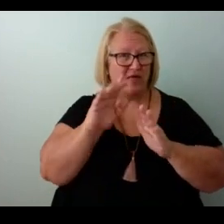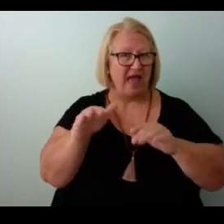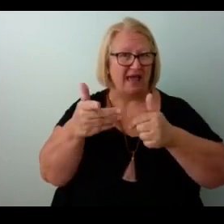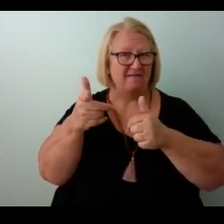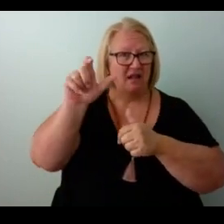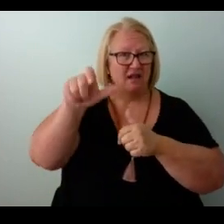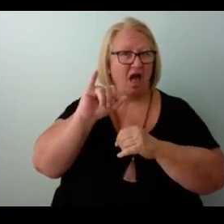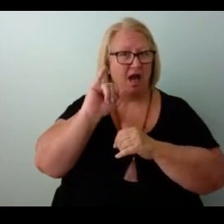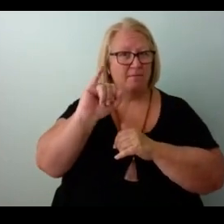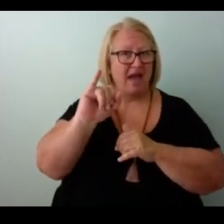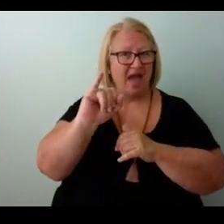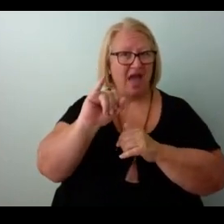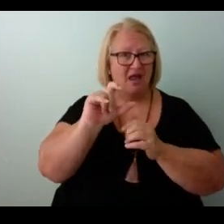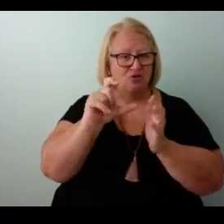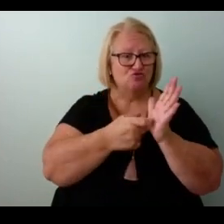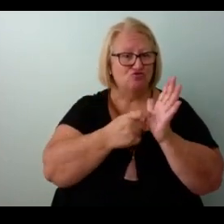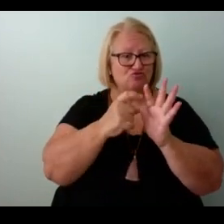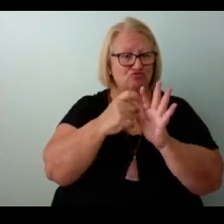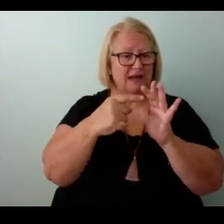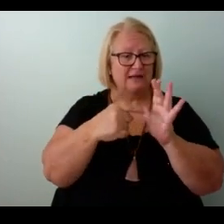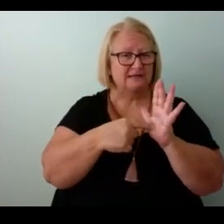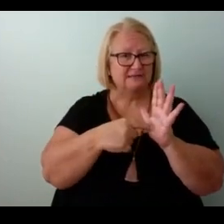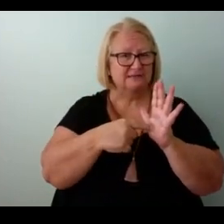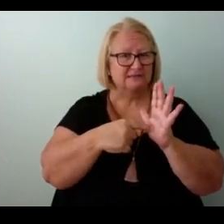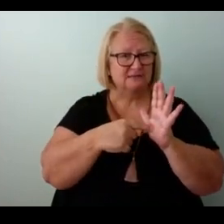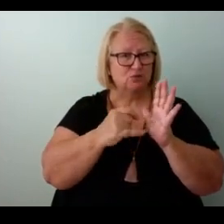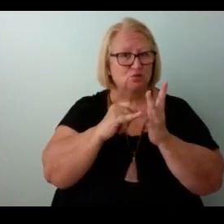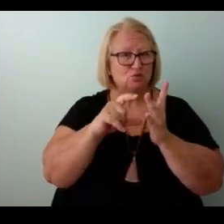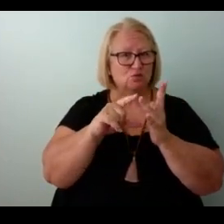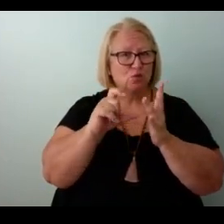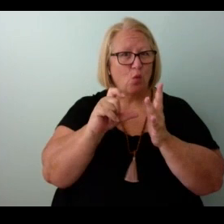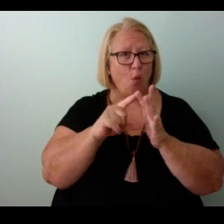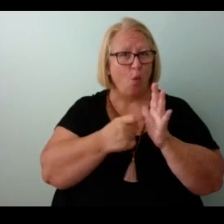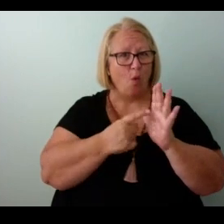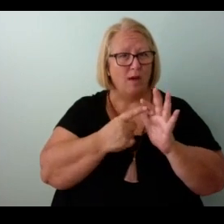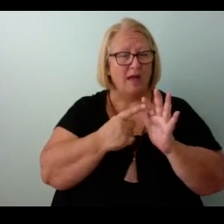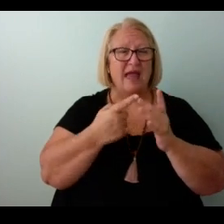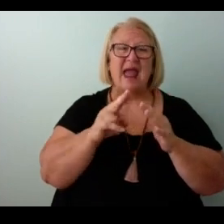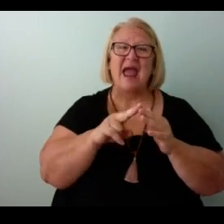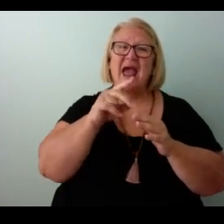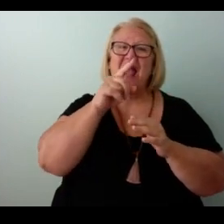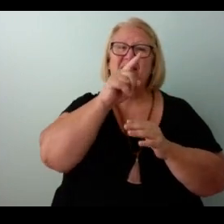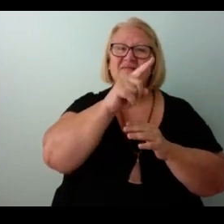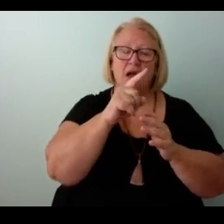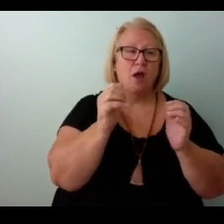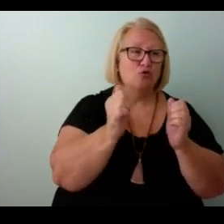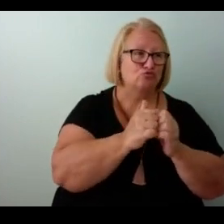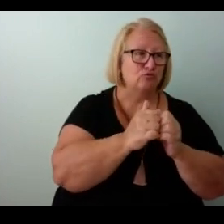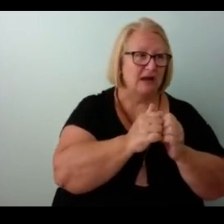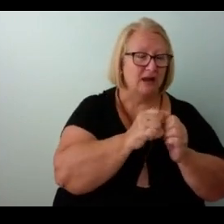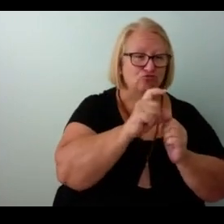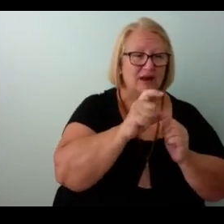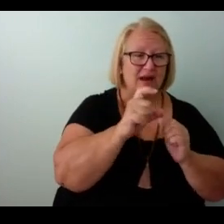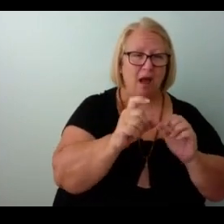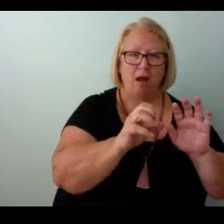So if the bank has agreed to freeze the credit card, will they have a bad credit rating?